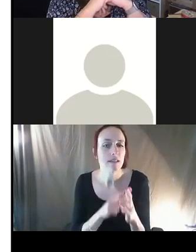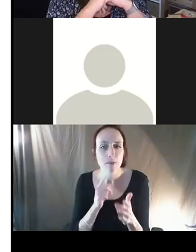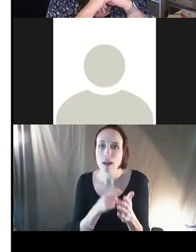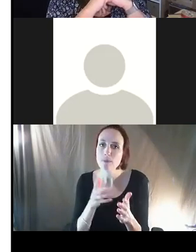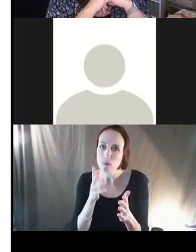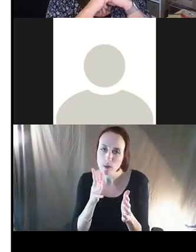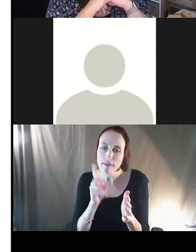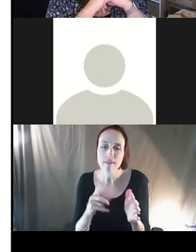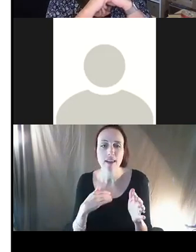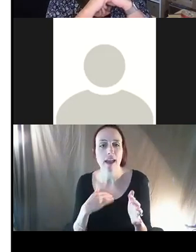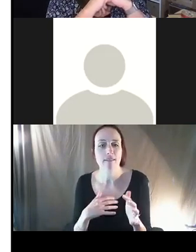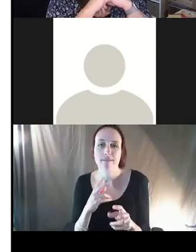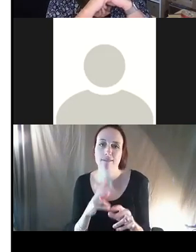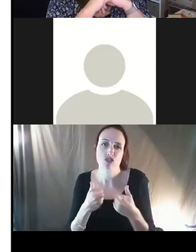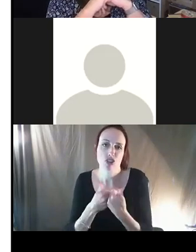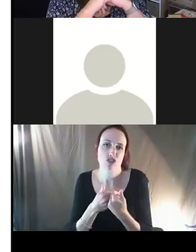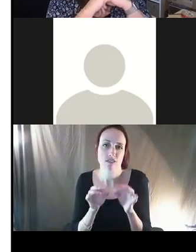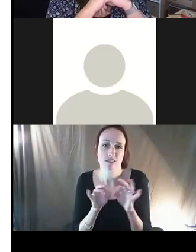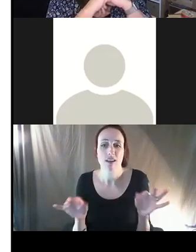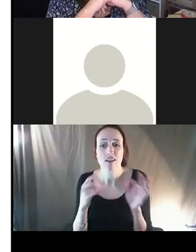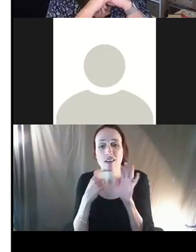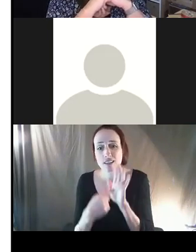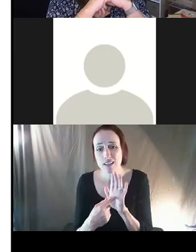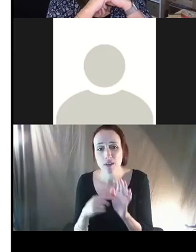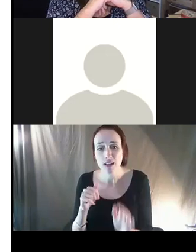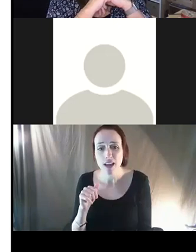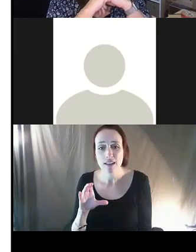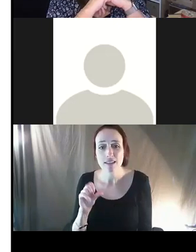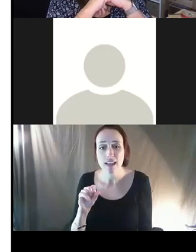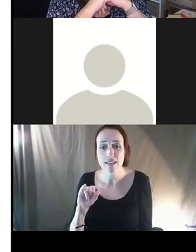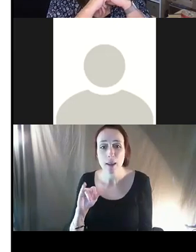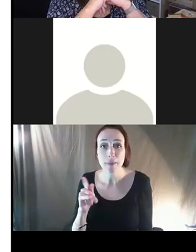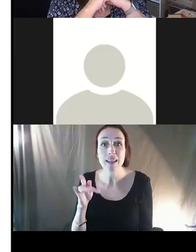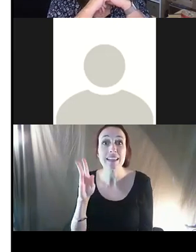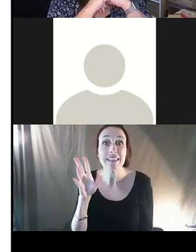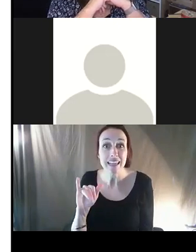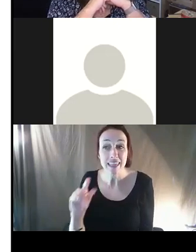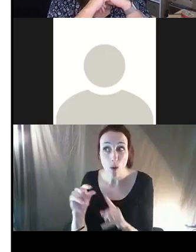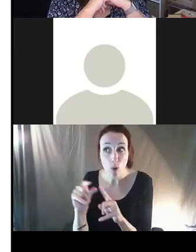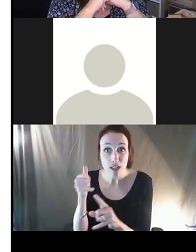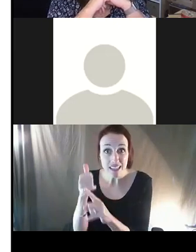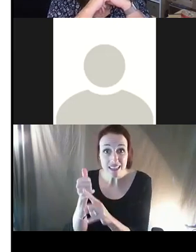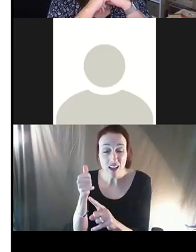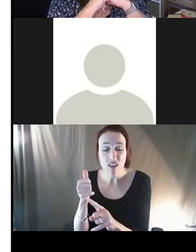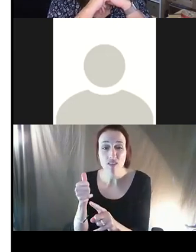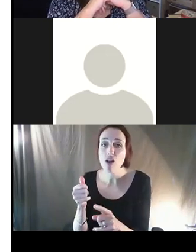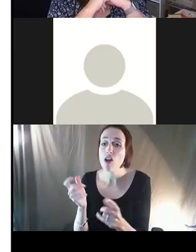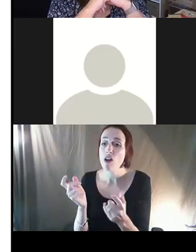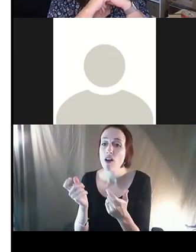Perfect example, the word accessibility. It automatically flags things and ups the score,